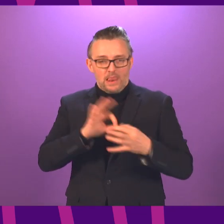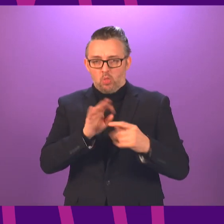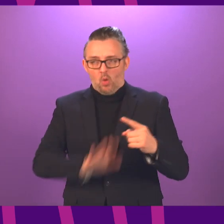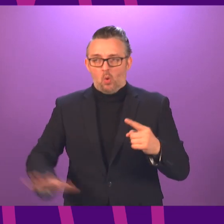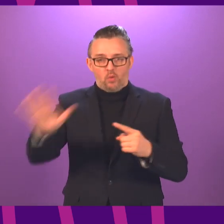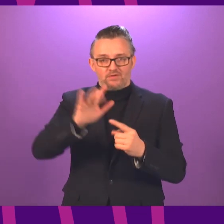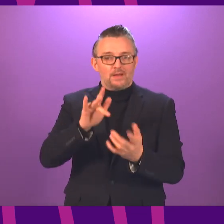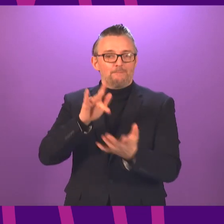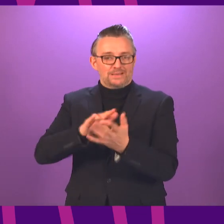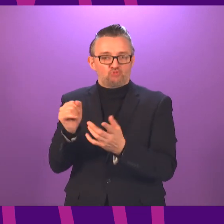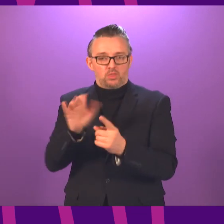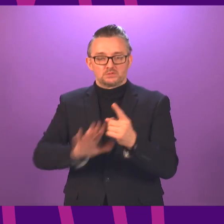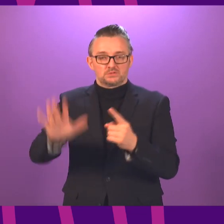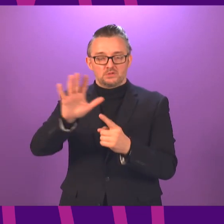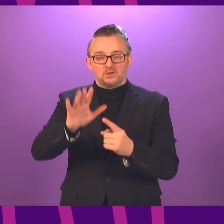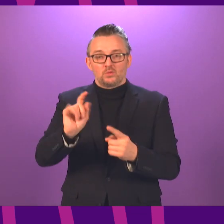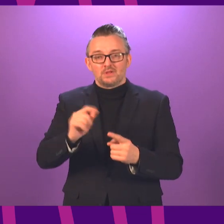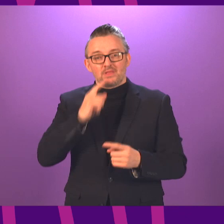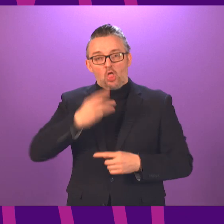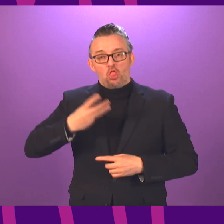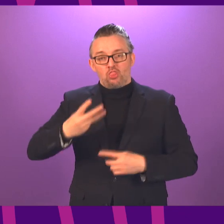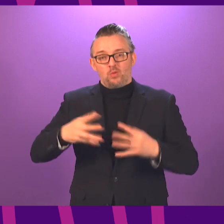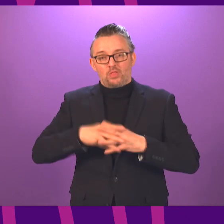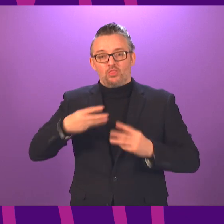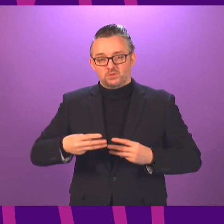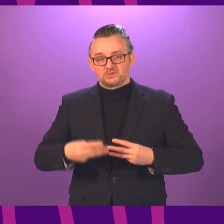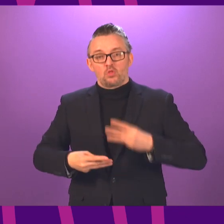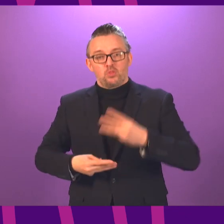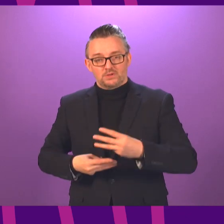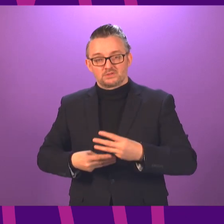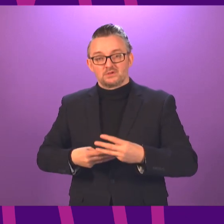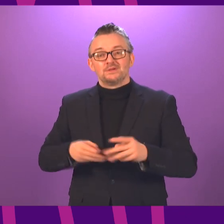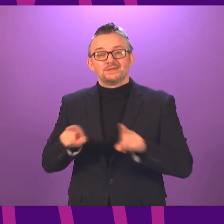country at intervals of at least three weeks, along with changes nationally on education